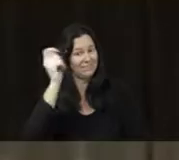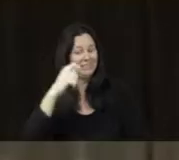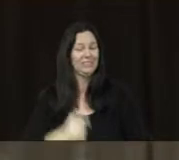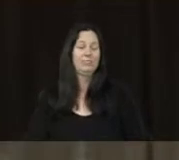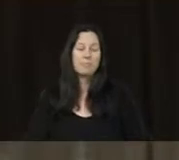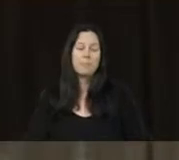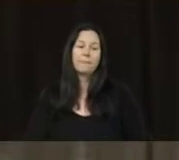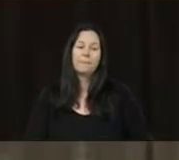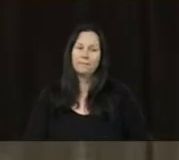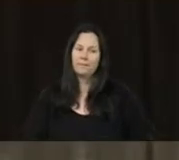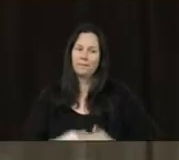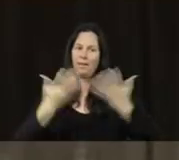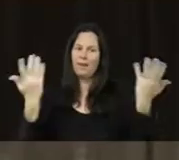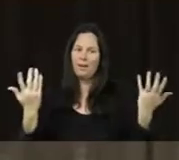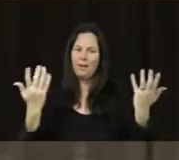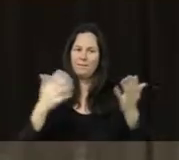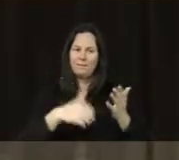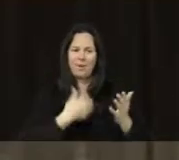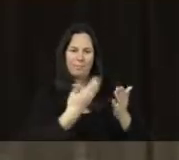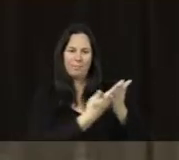The outcome of my complaint means that